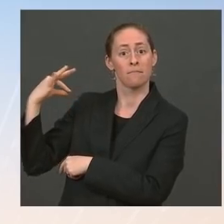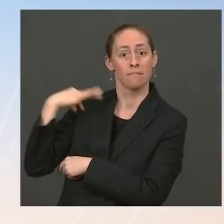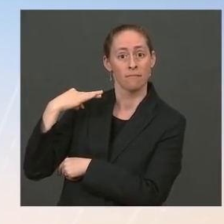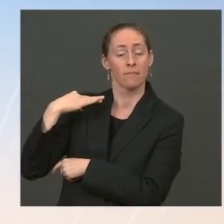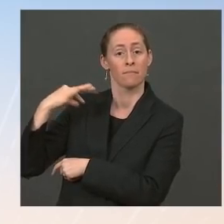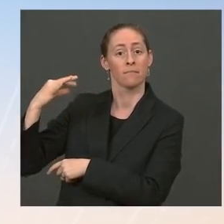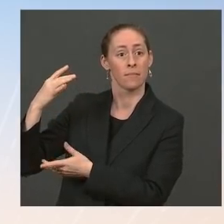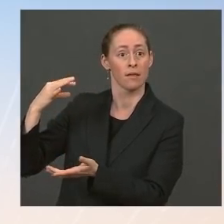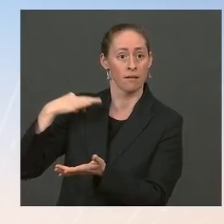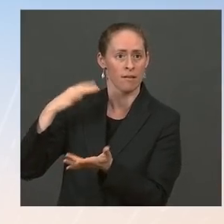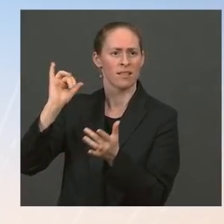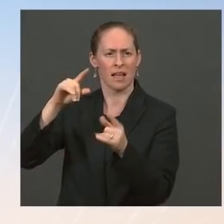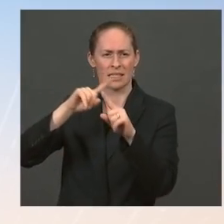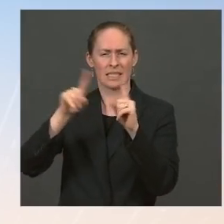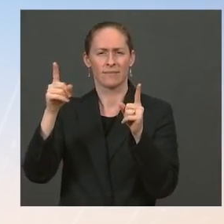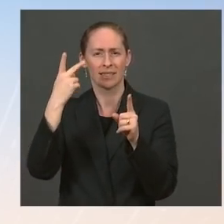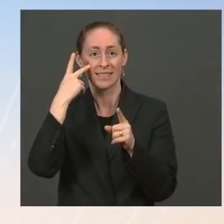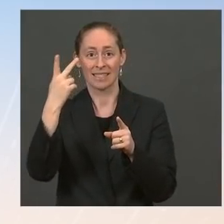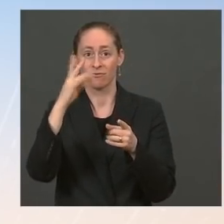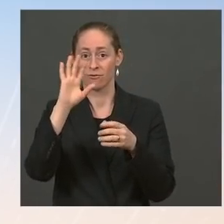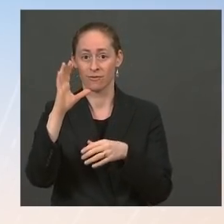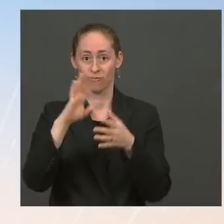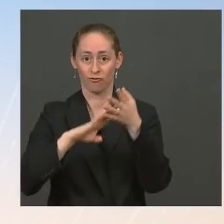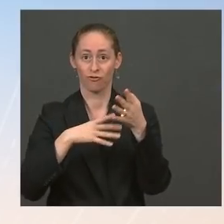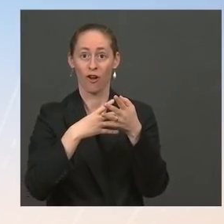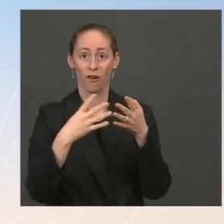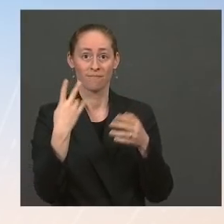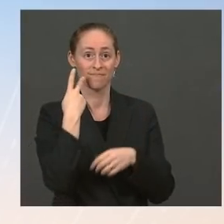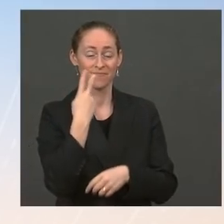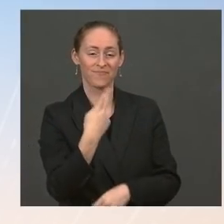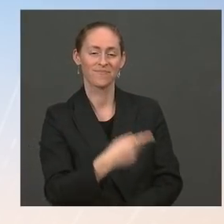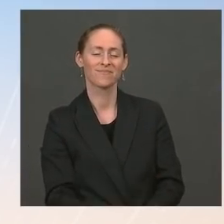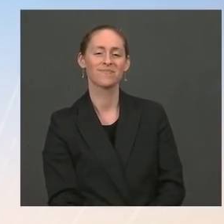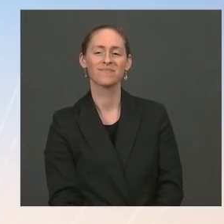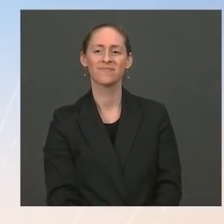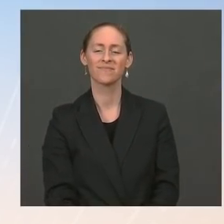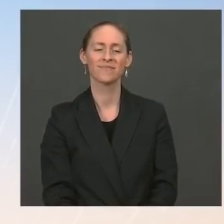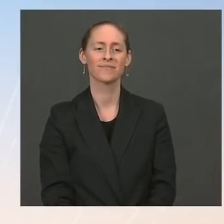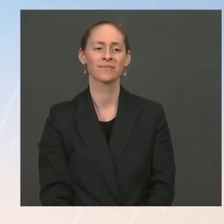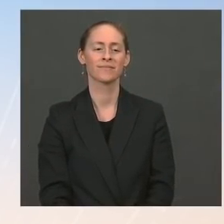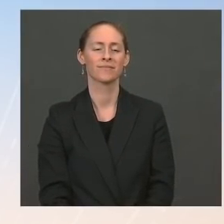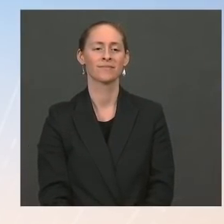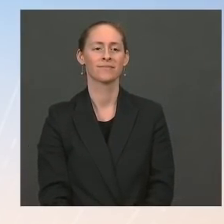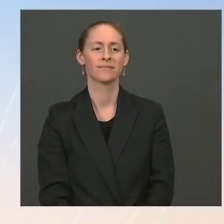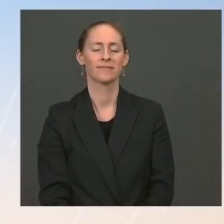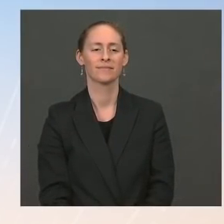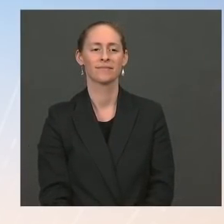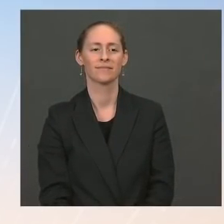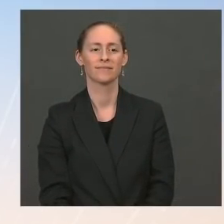I don't know if they can pull it up, but -- that we've seen consecutively over the last several weeks and months is a good sign.